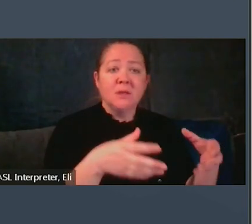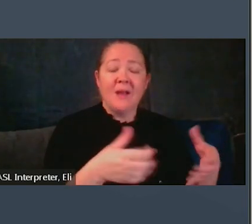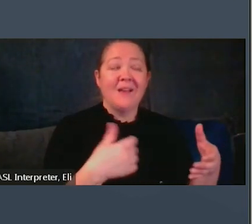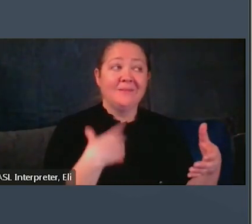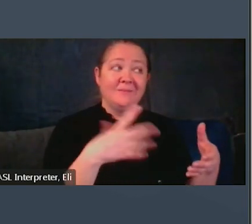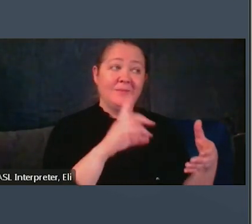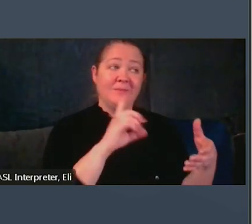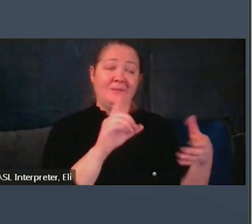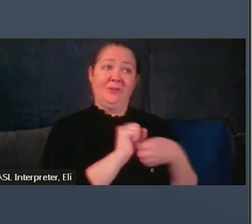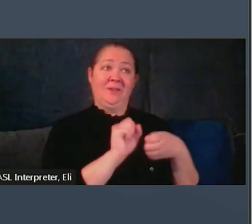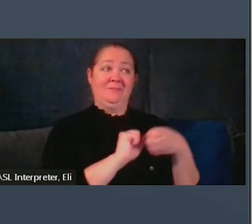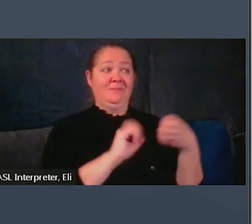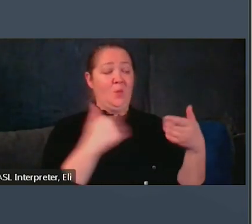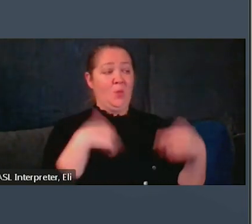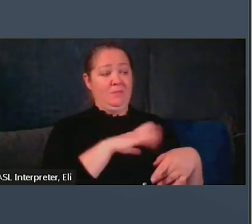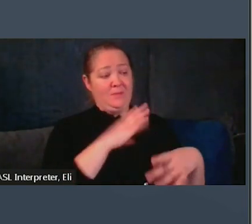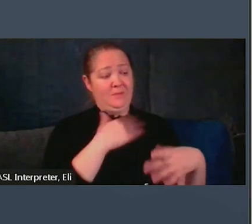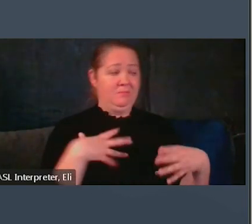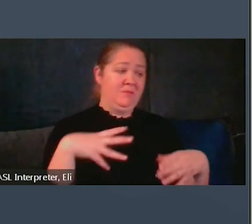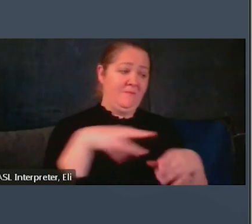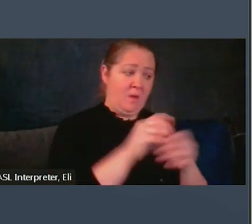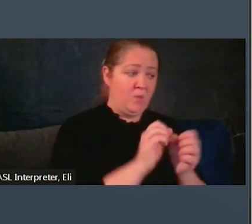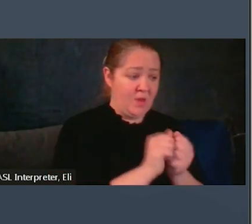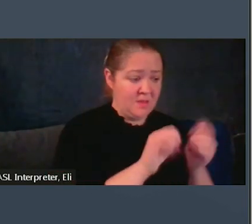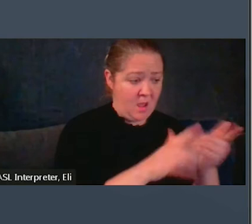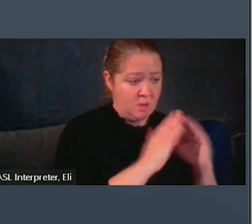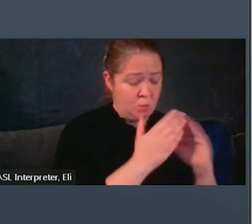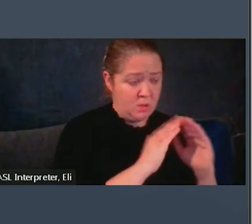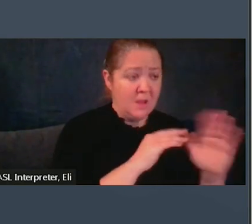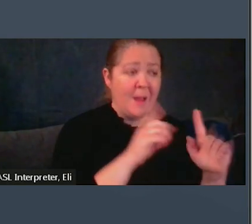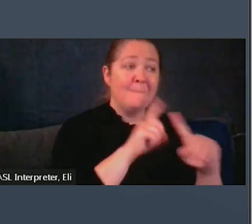but our issue is the expansion of this without the input of